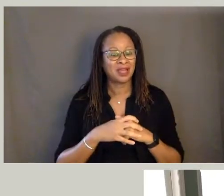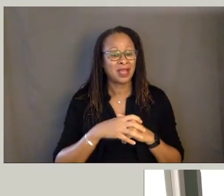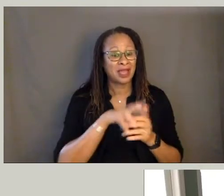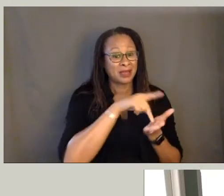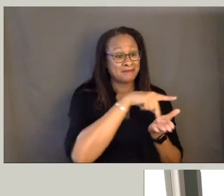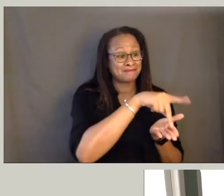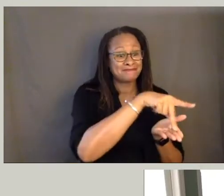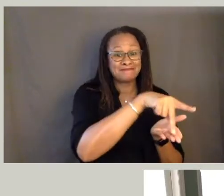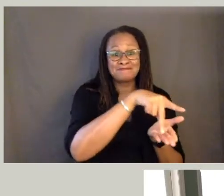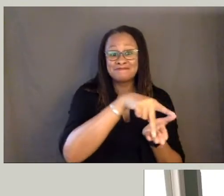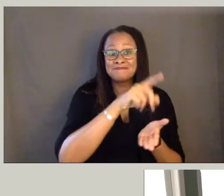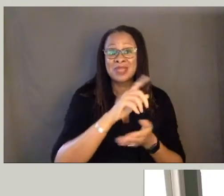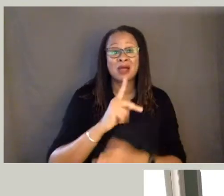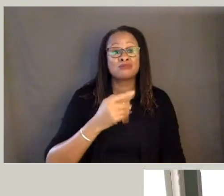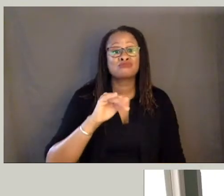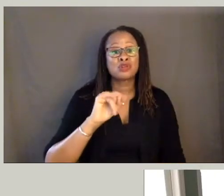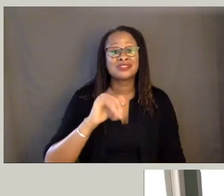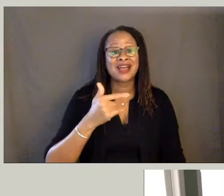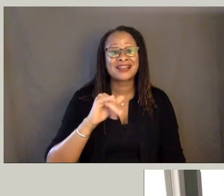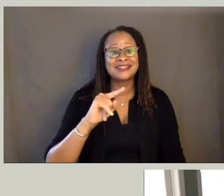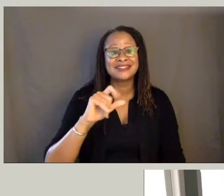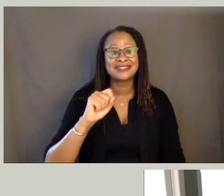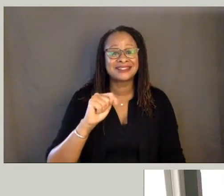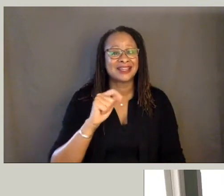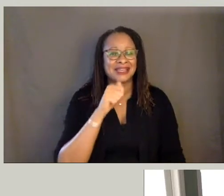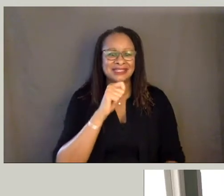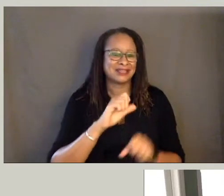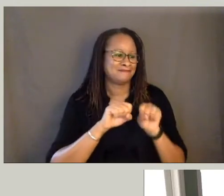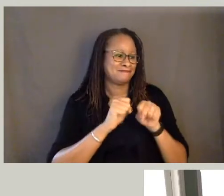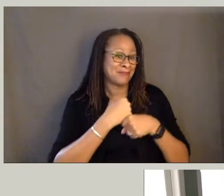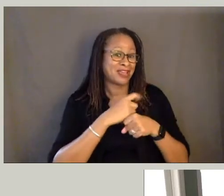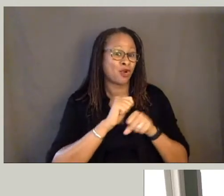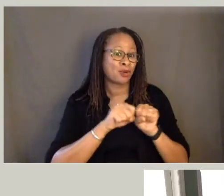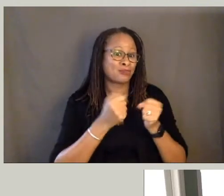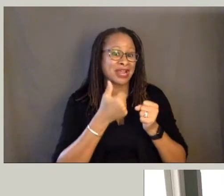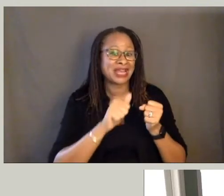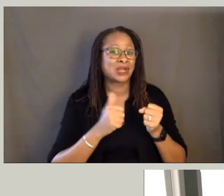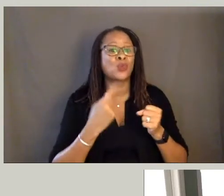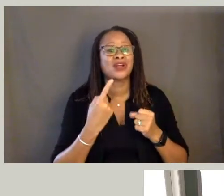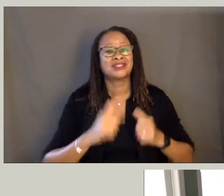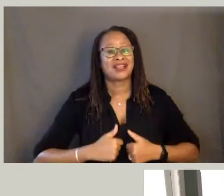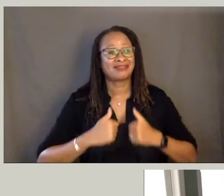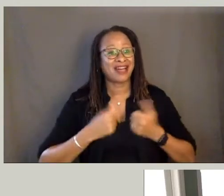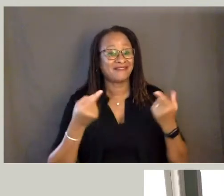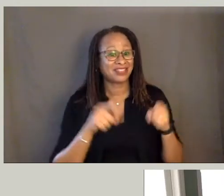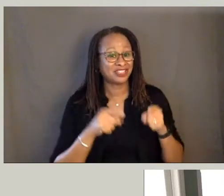did not make or break anyone's life conditions, but possibilities are most often within reach